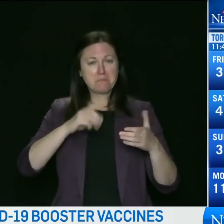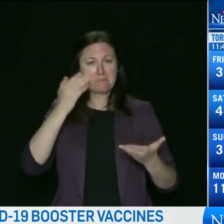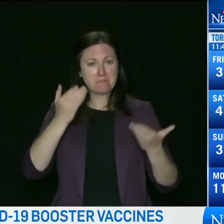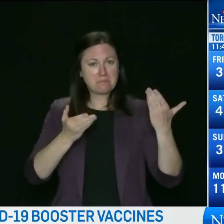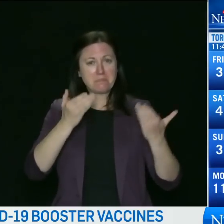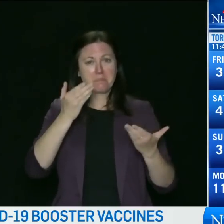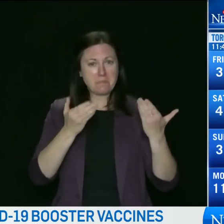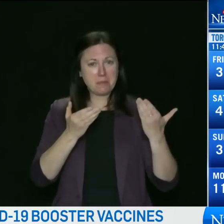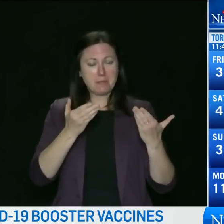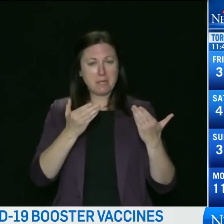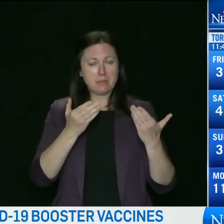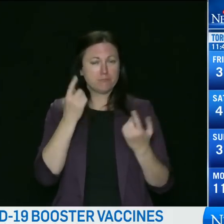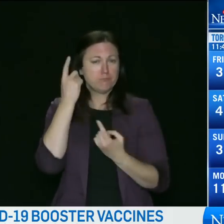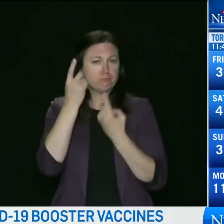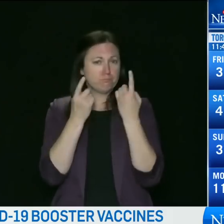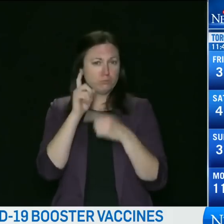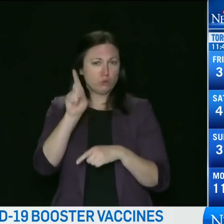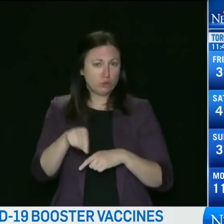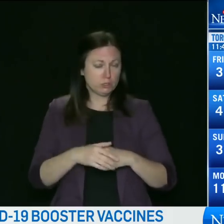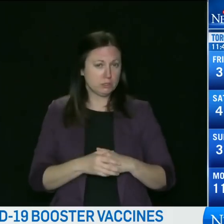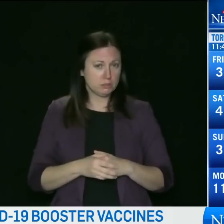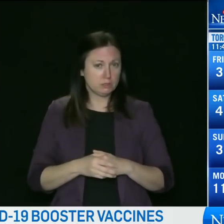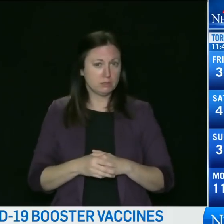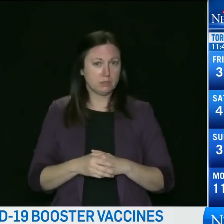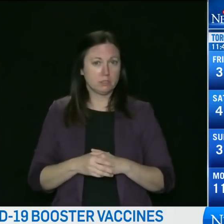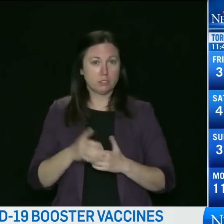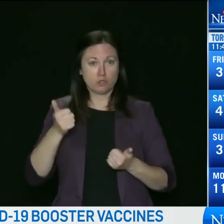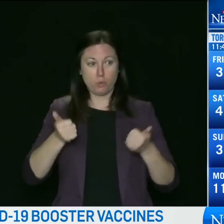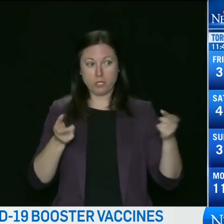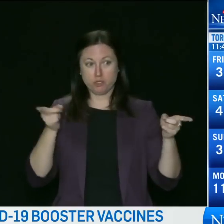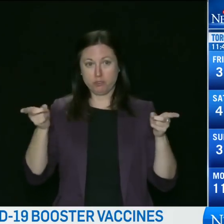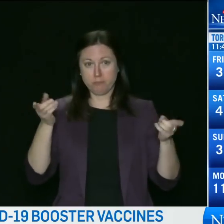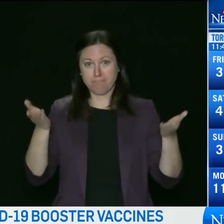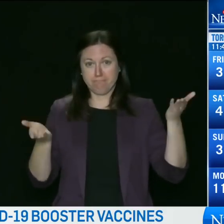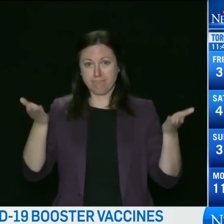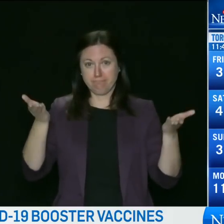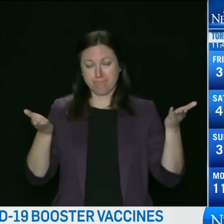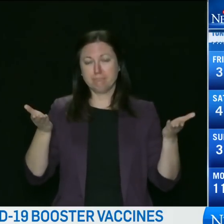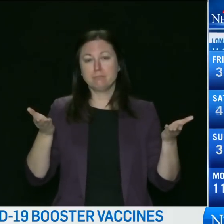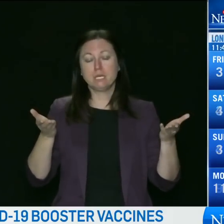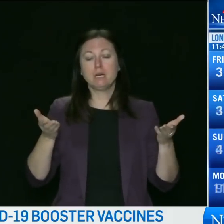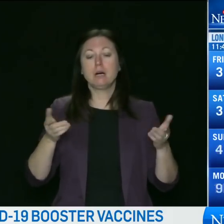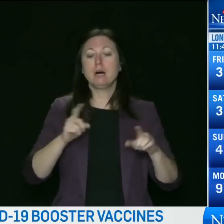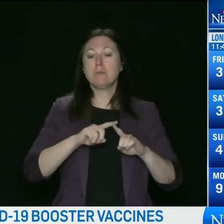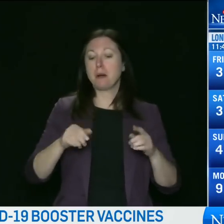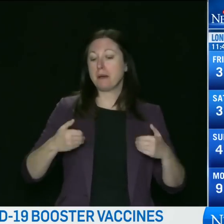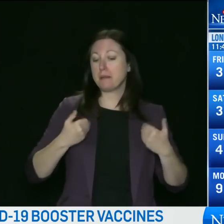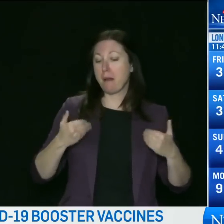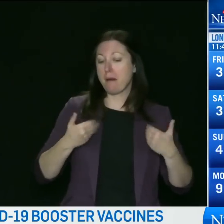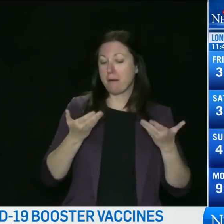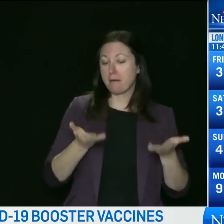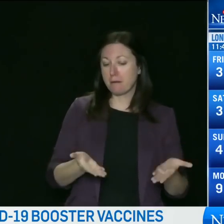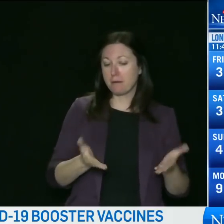THE OLDER GROUPS, THIS MIGHT POSSIBLY BE SOMETHING TO BE